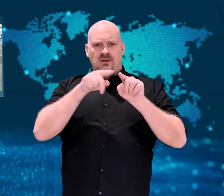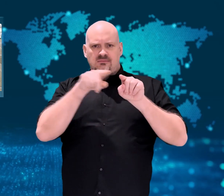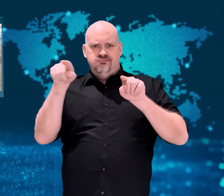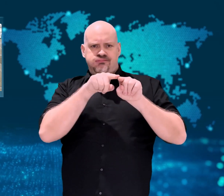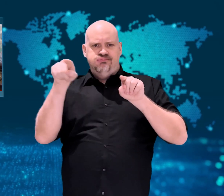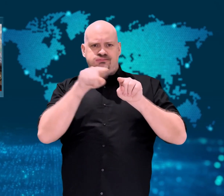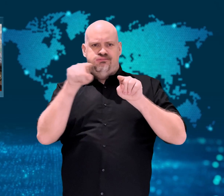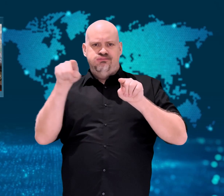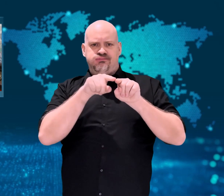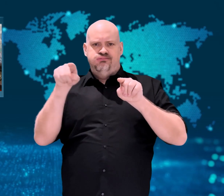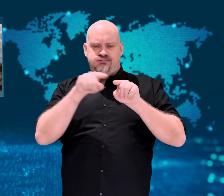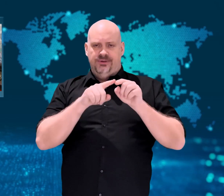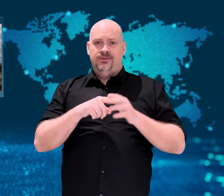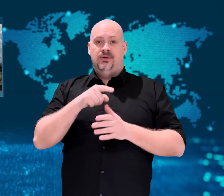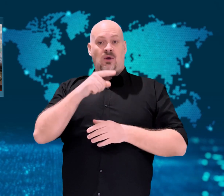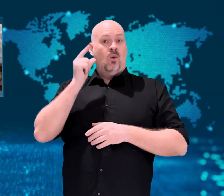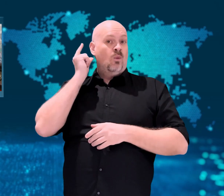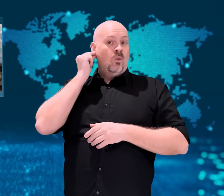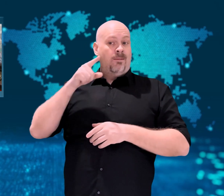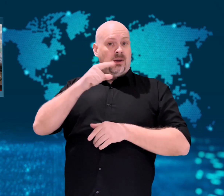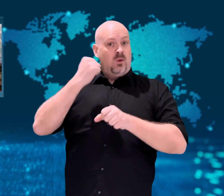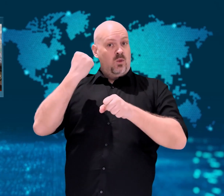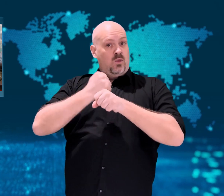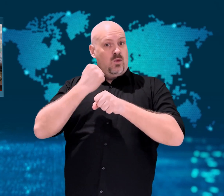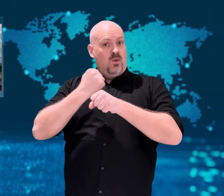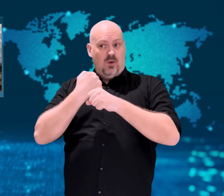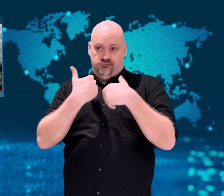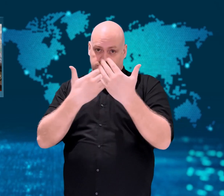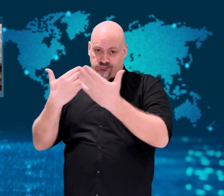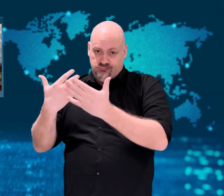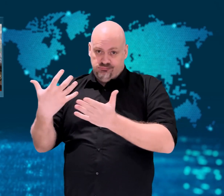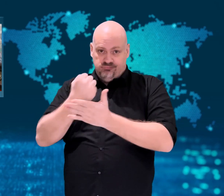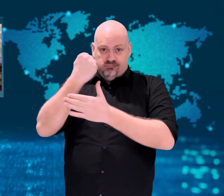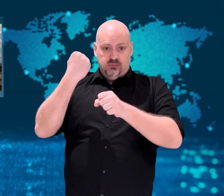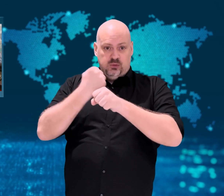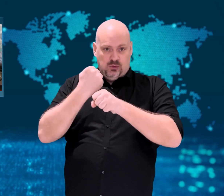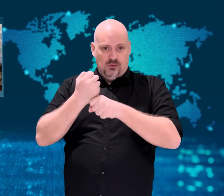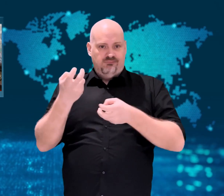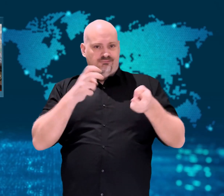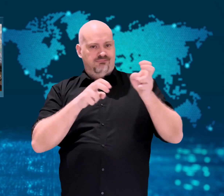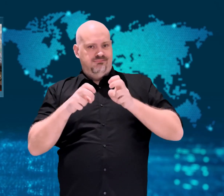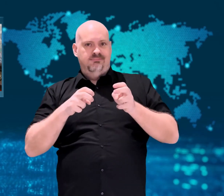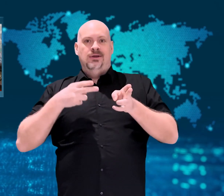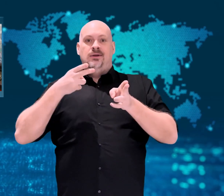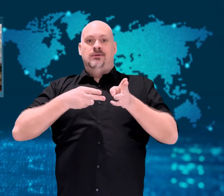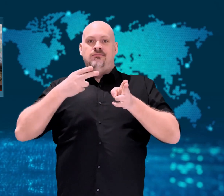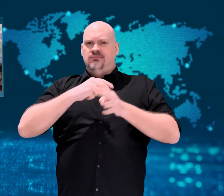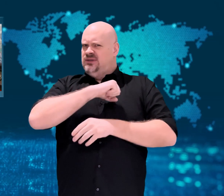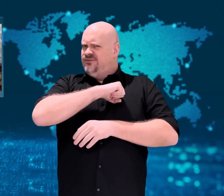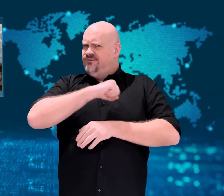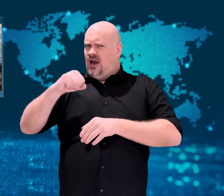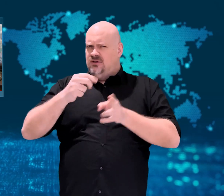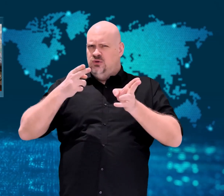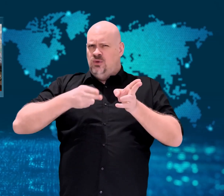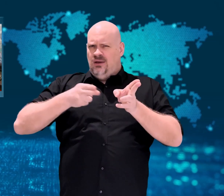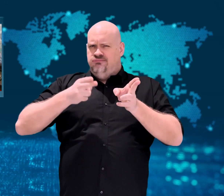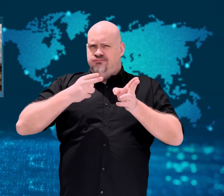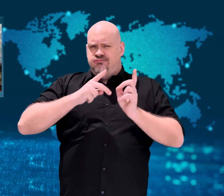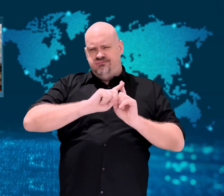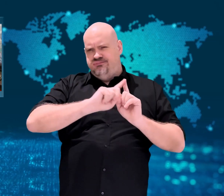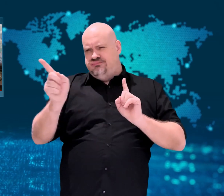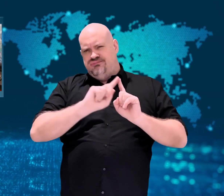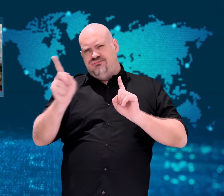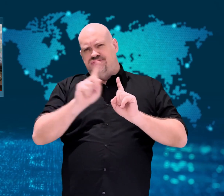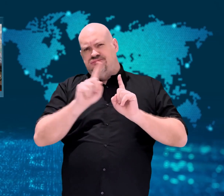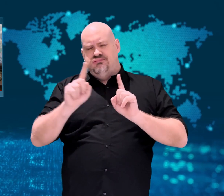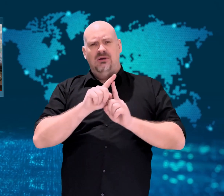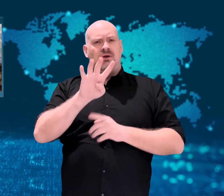Successful job candidates will drive high-speed trains